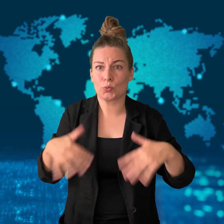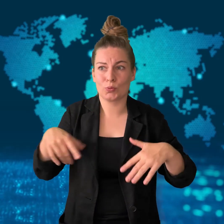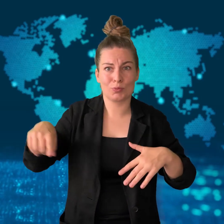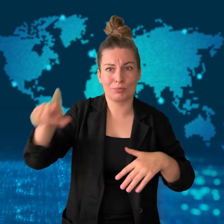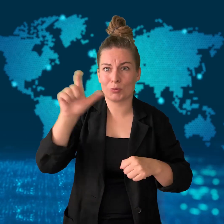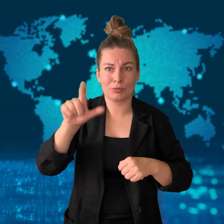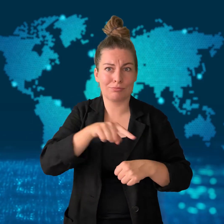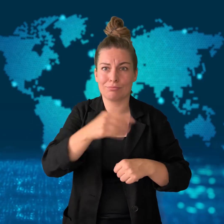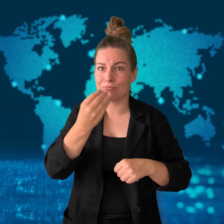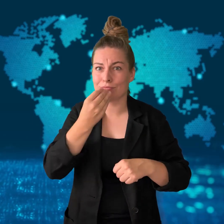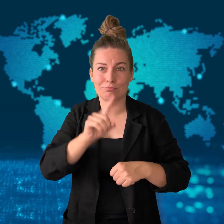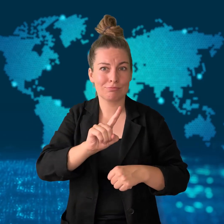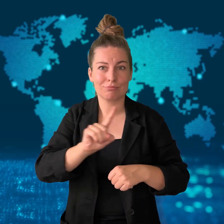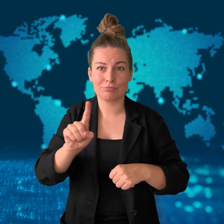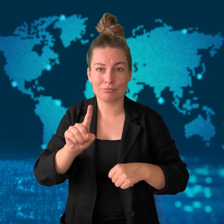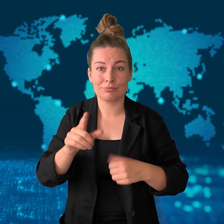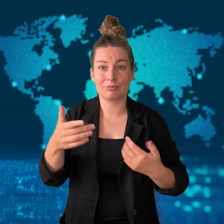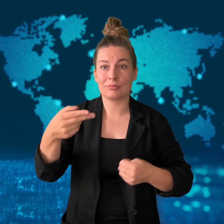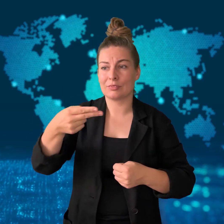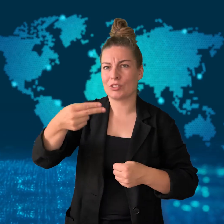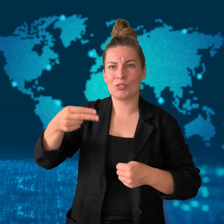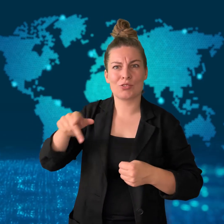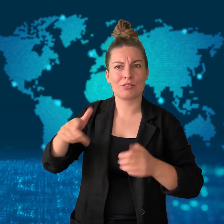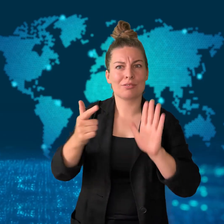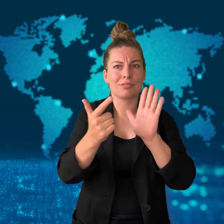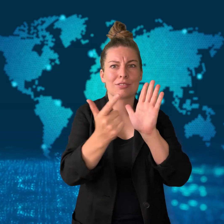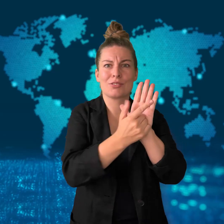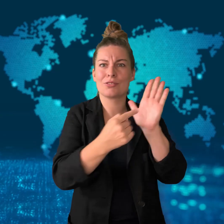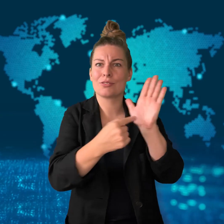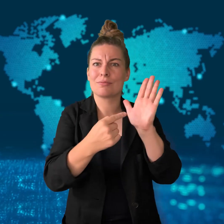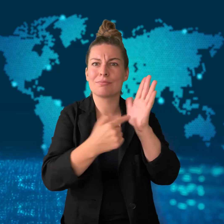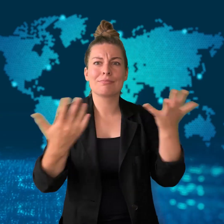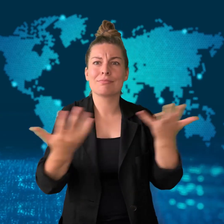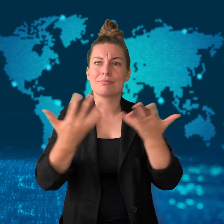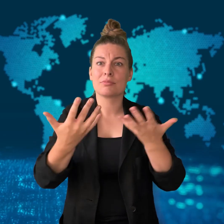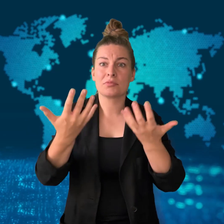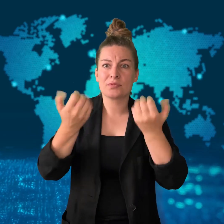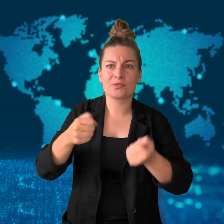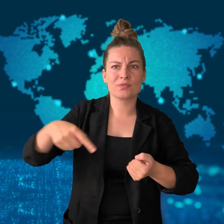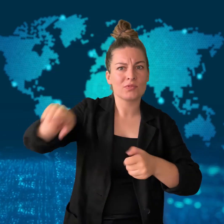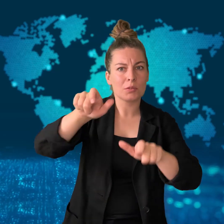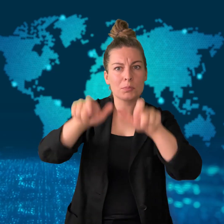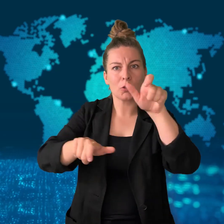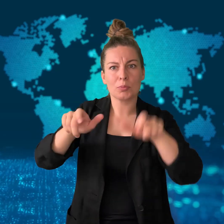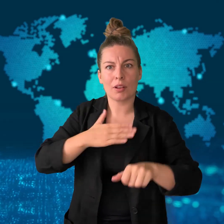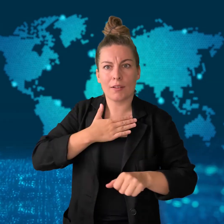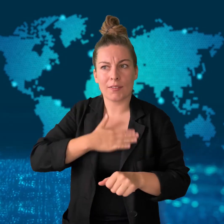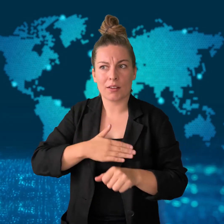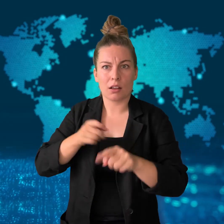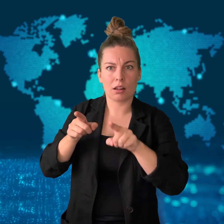Indonesia's blasphemy law is used against people who insult Islam.